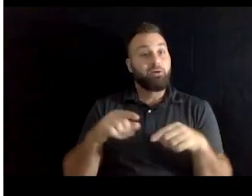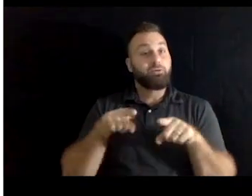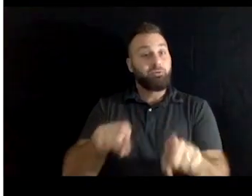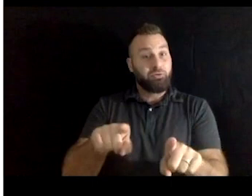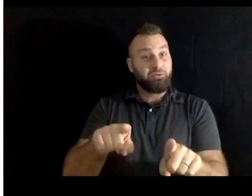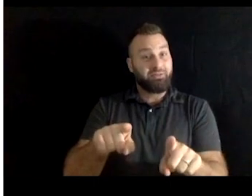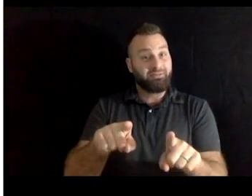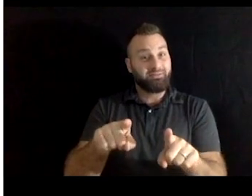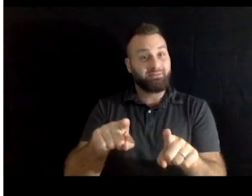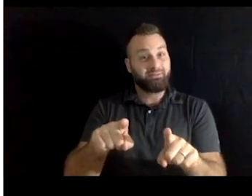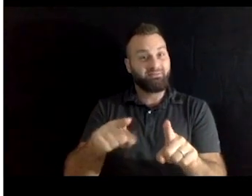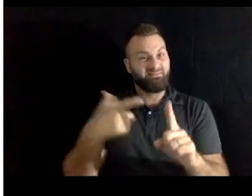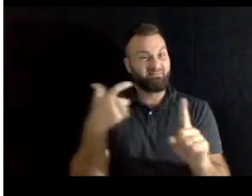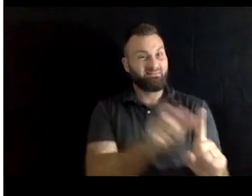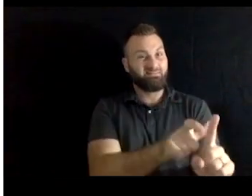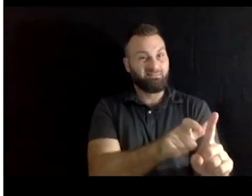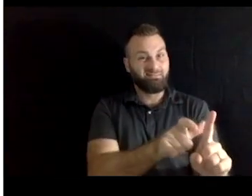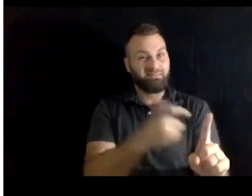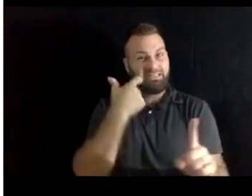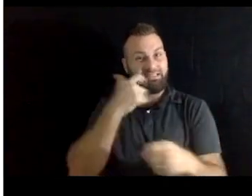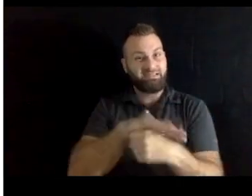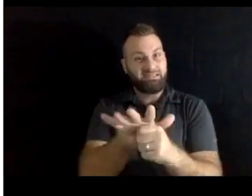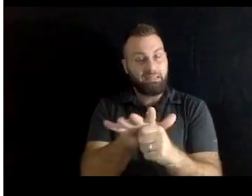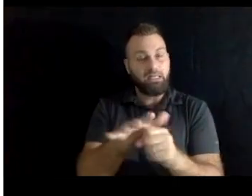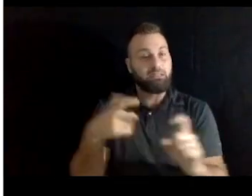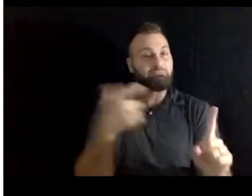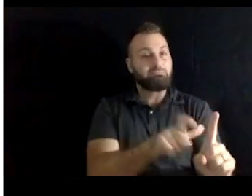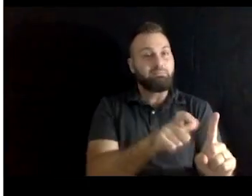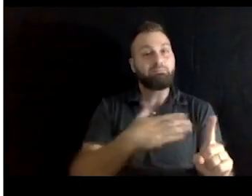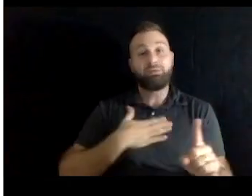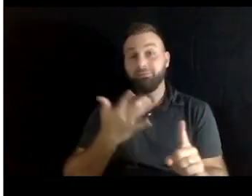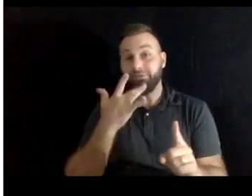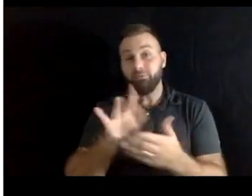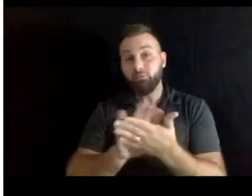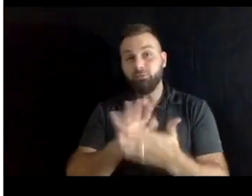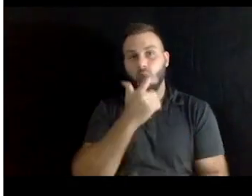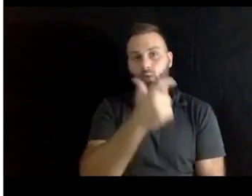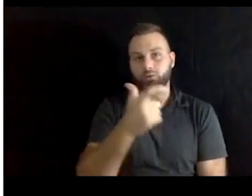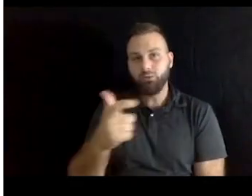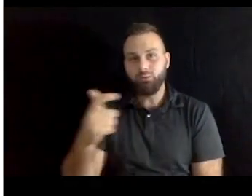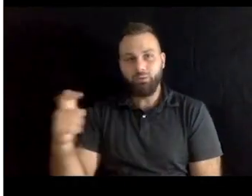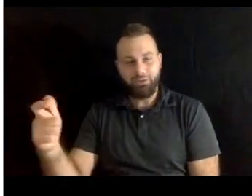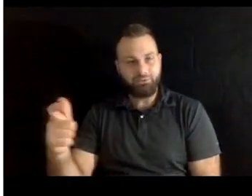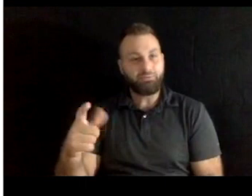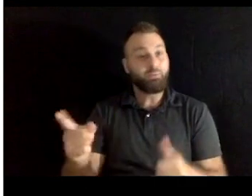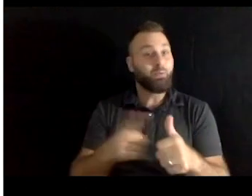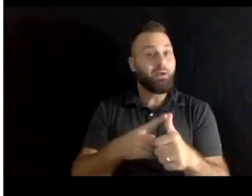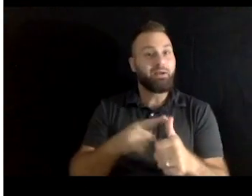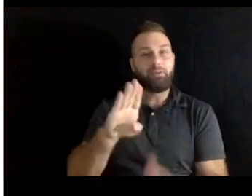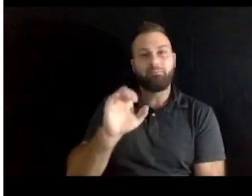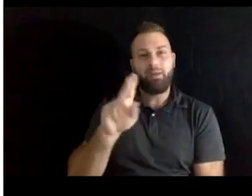I rewatched some of my favorite movies and one of them is back to the future. If you seen the movie,